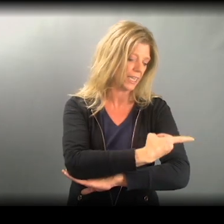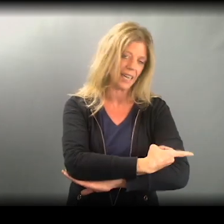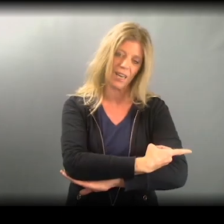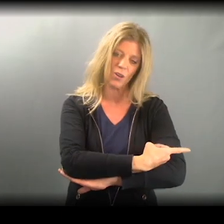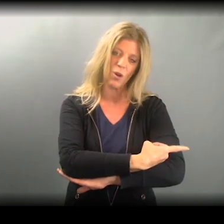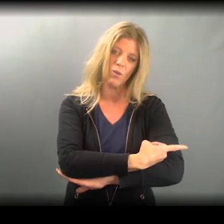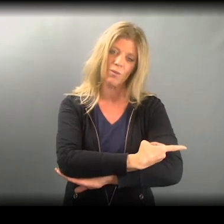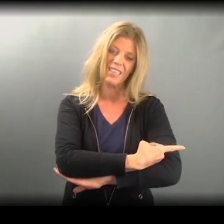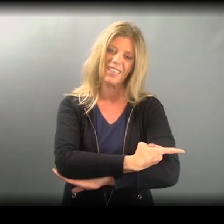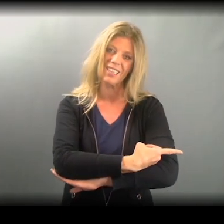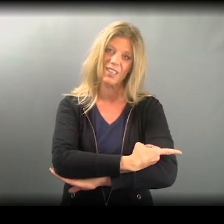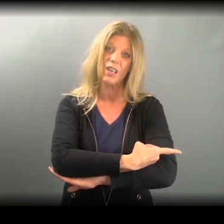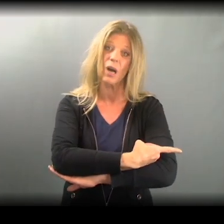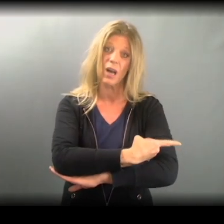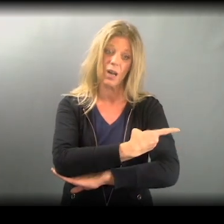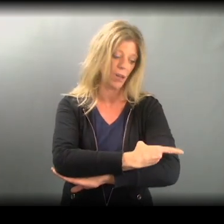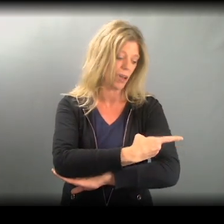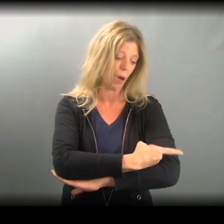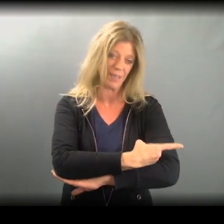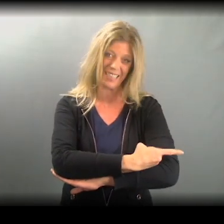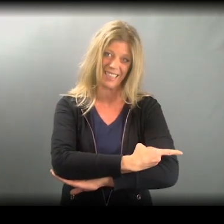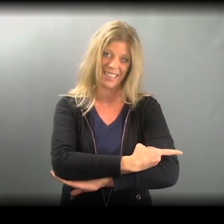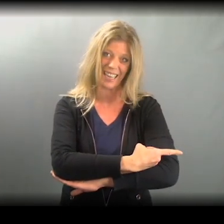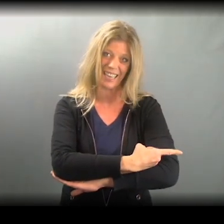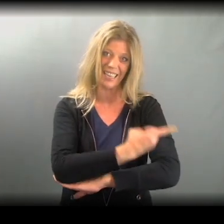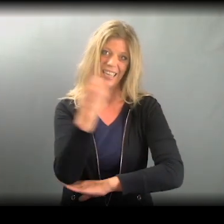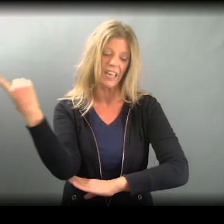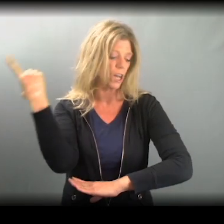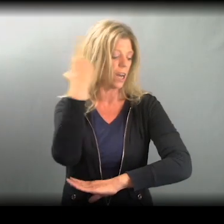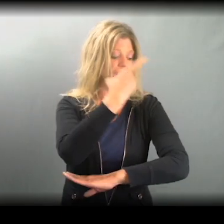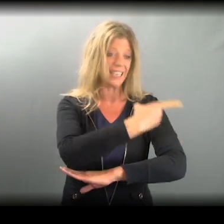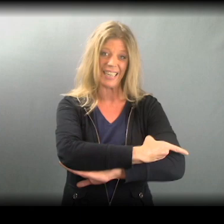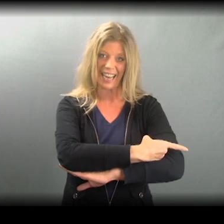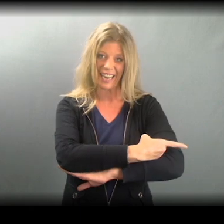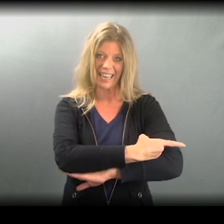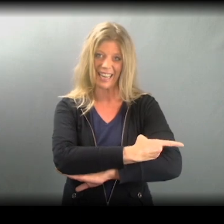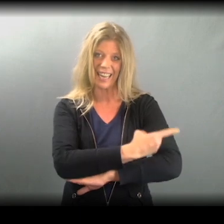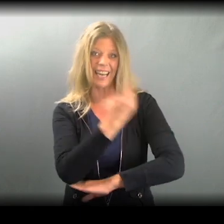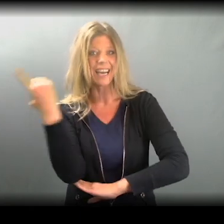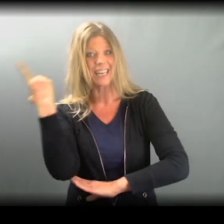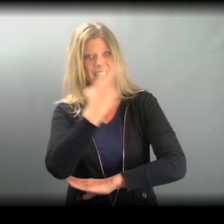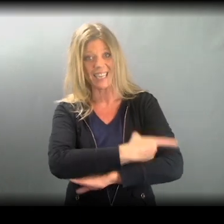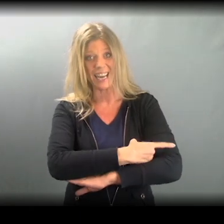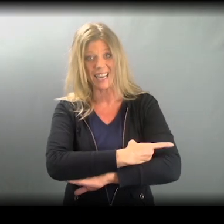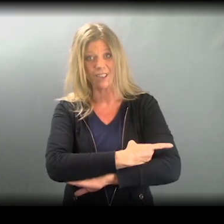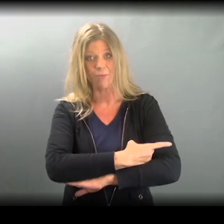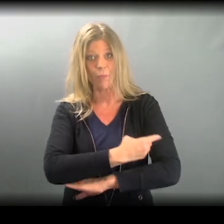down over to your uh opposite side. DAY